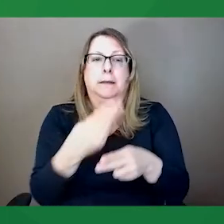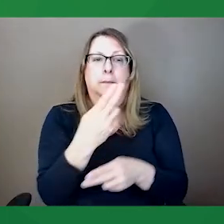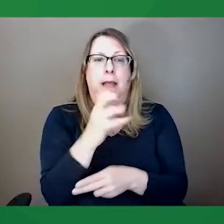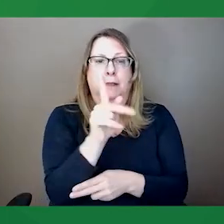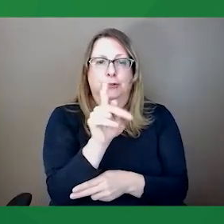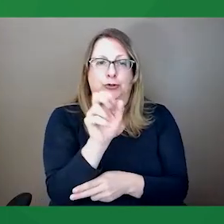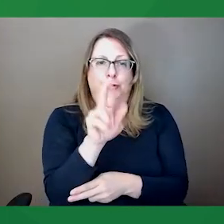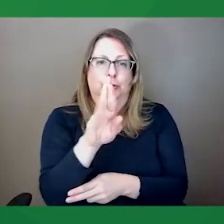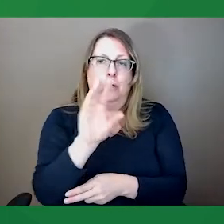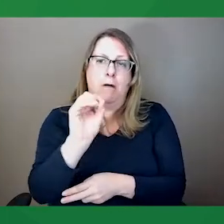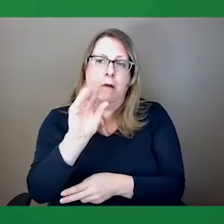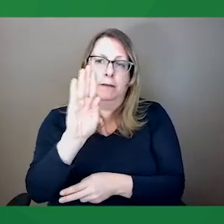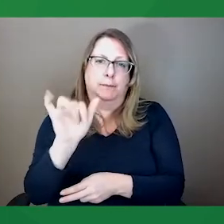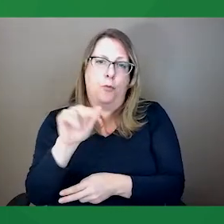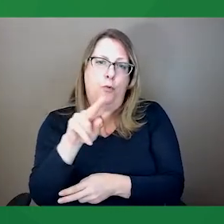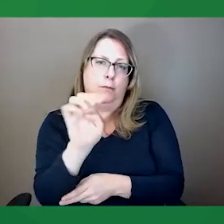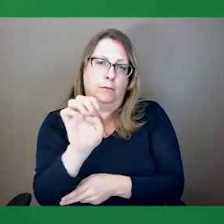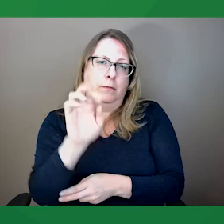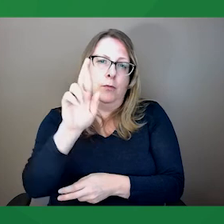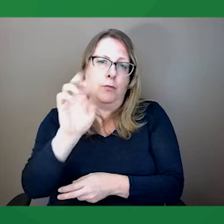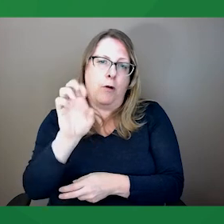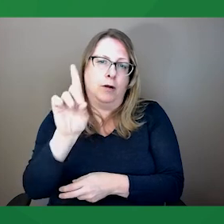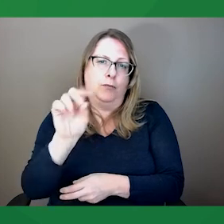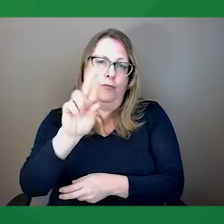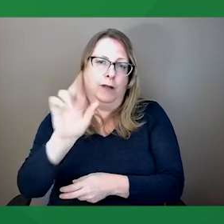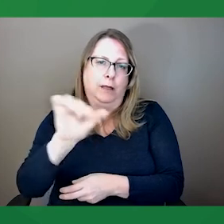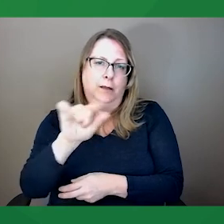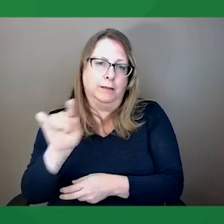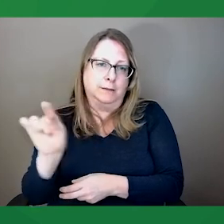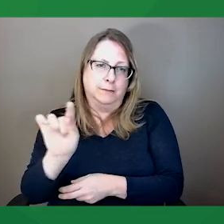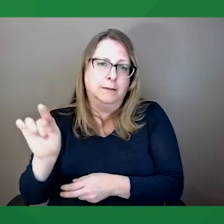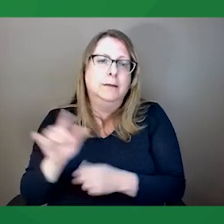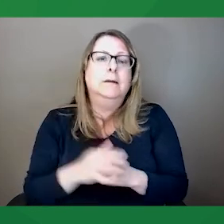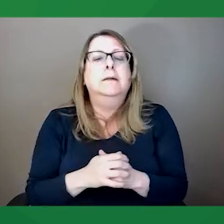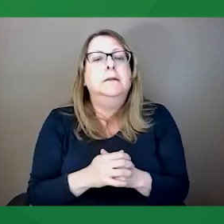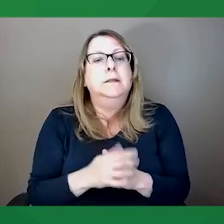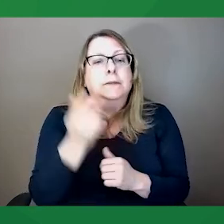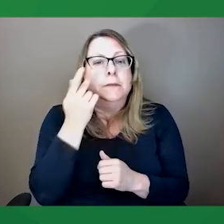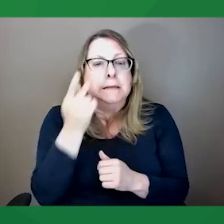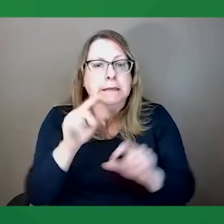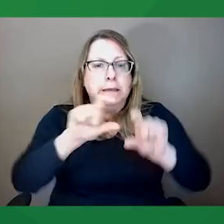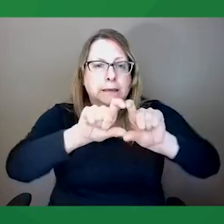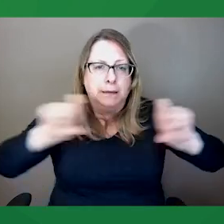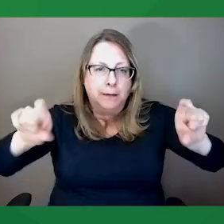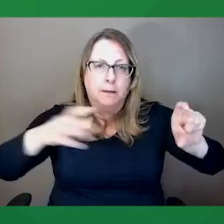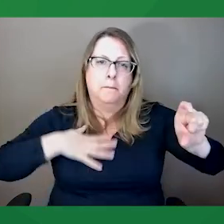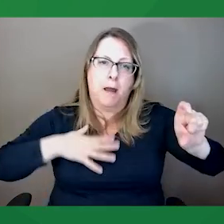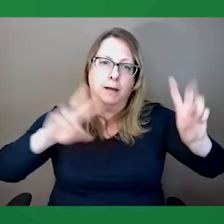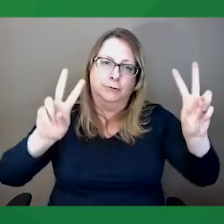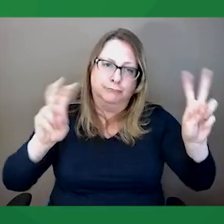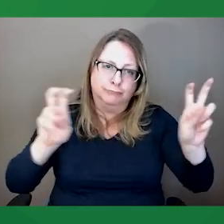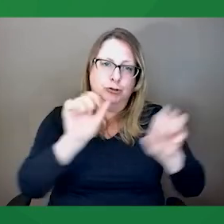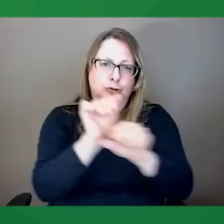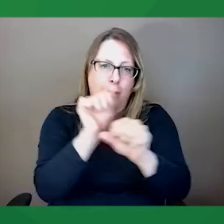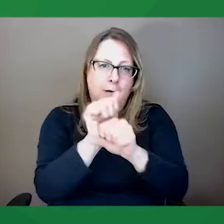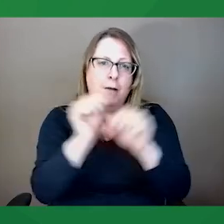So my name, Hector Osborne Rodriguez, front-end developmer manager, Accenture. You can find me in LinkedIn with my name,